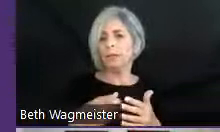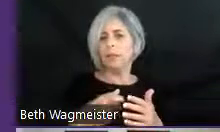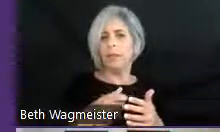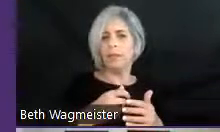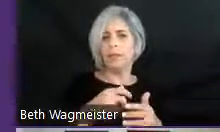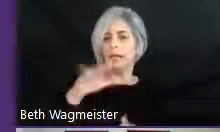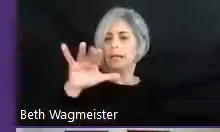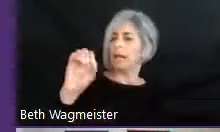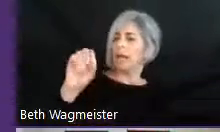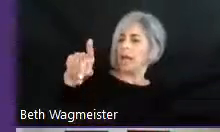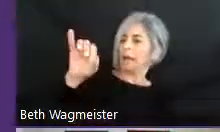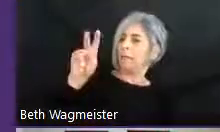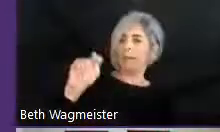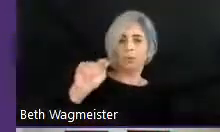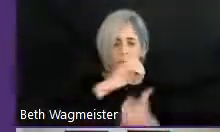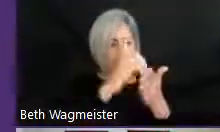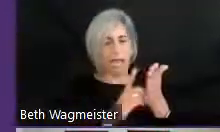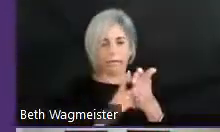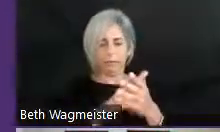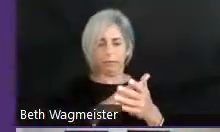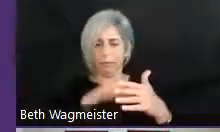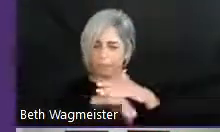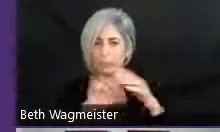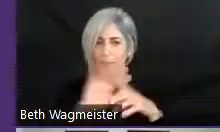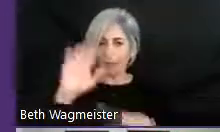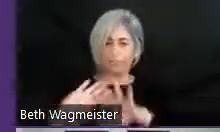the days. And, you know, this is going to be a benefit to any time travelers out there